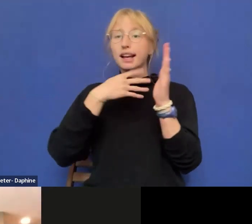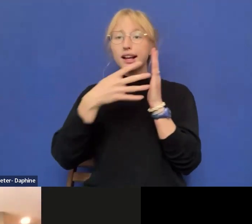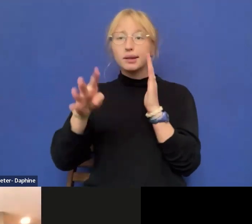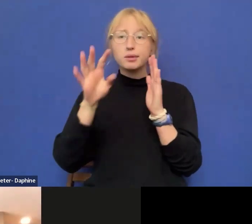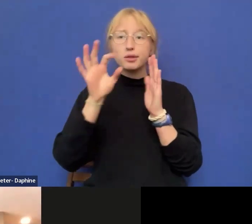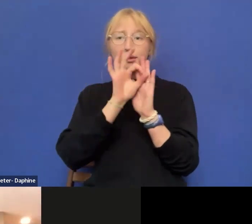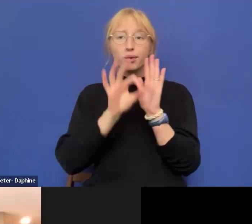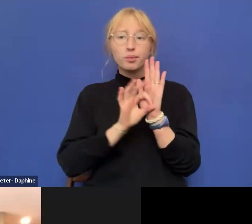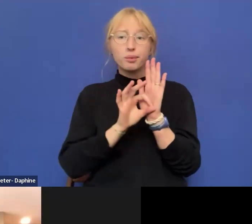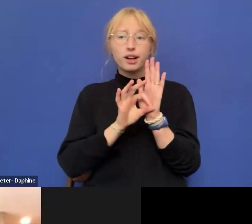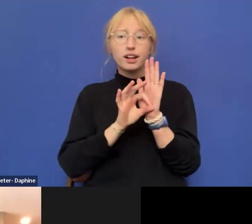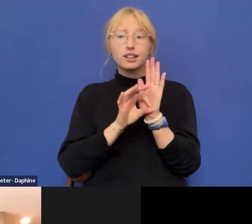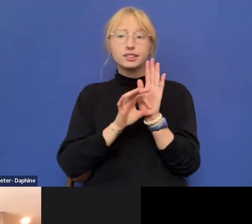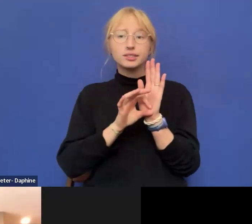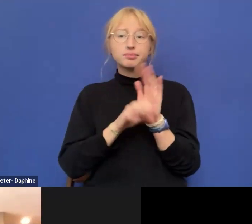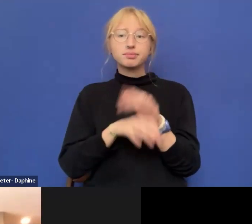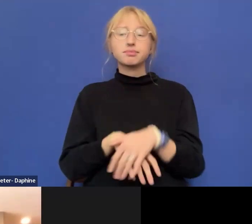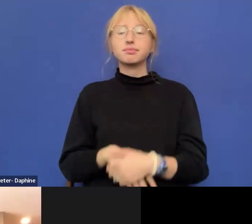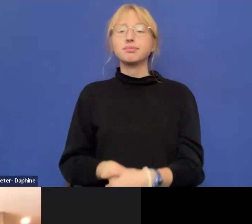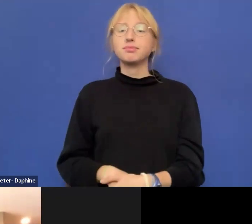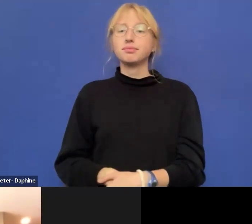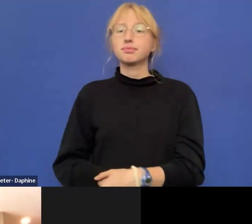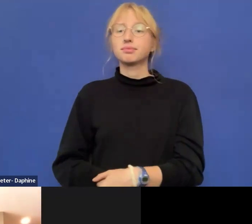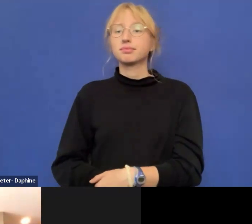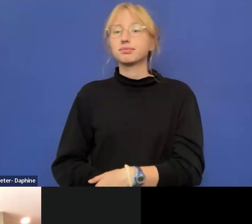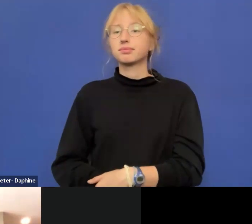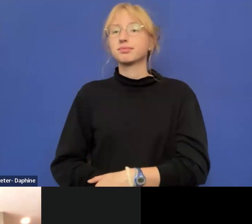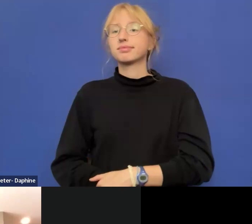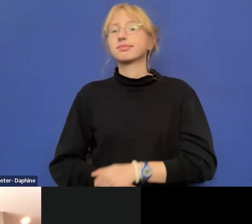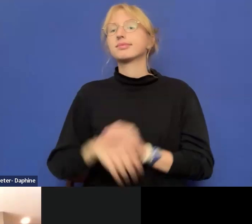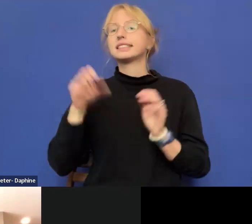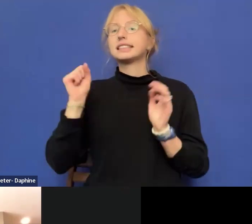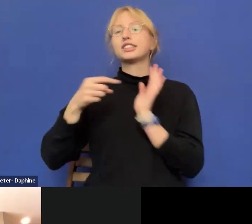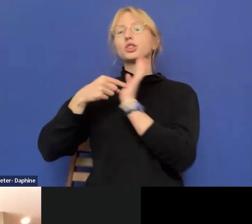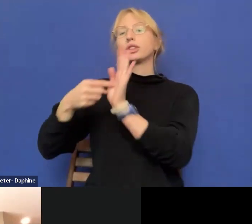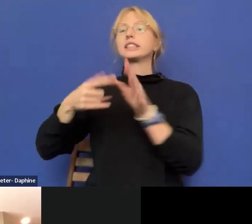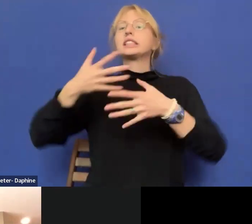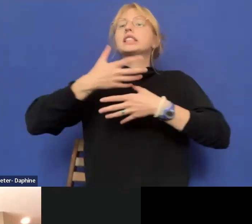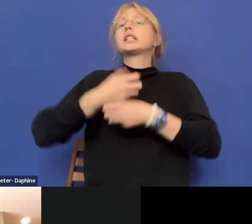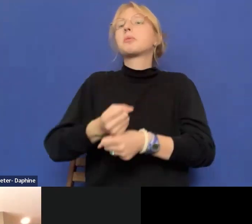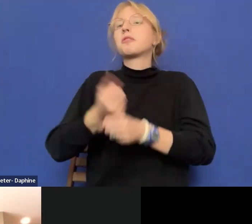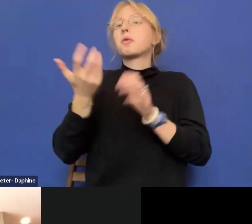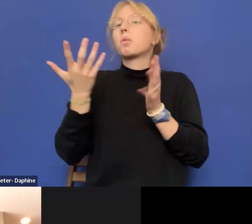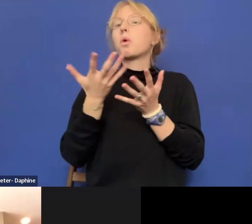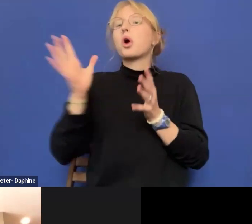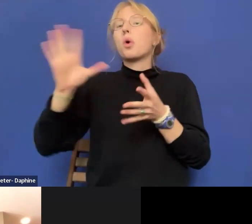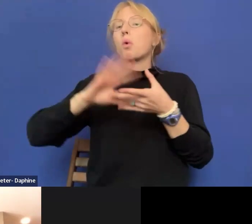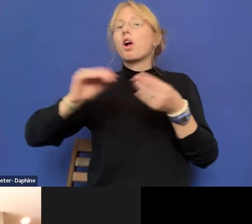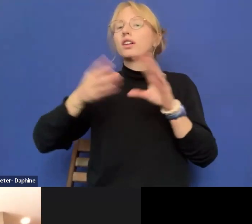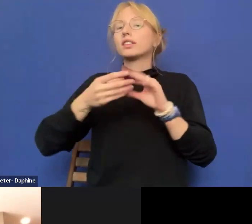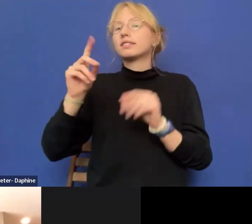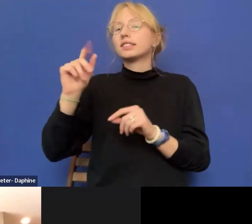them as a summary of work your qualitative data is telling. You